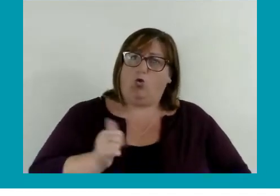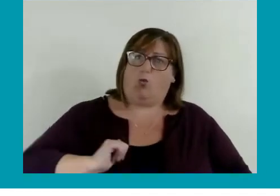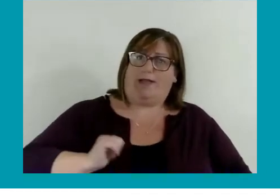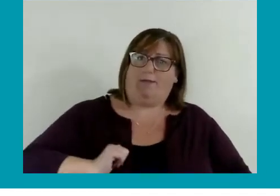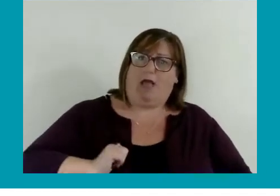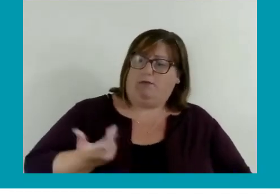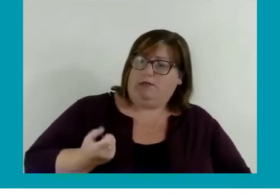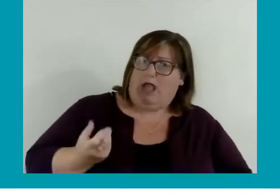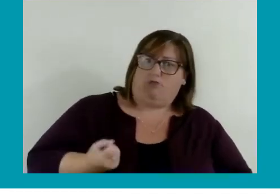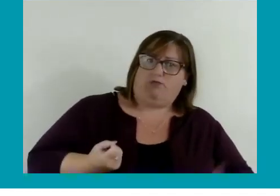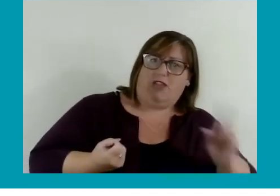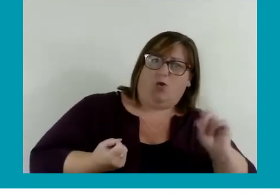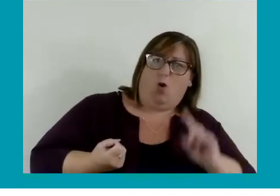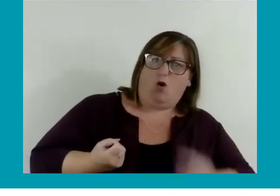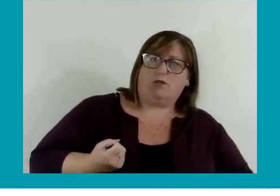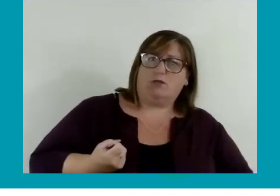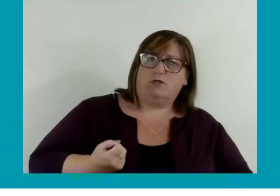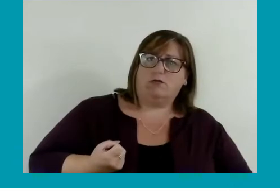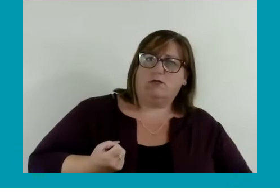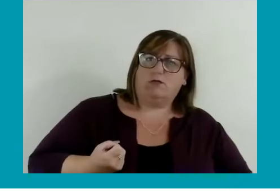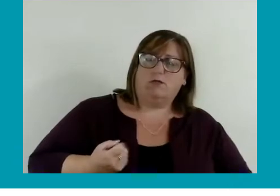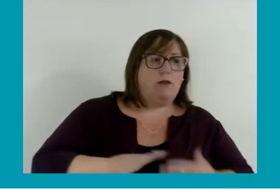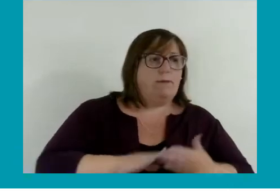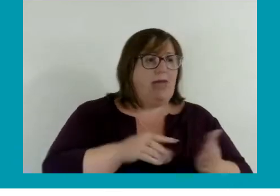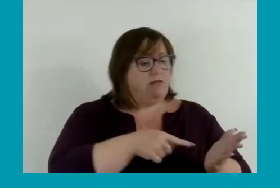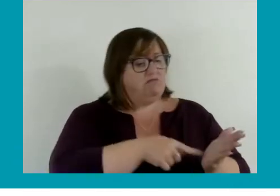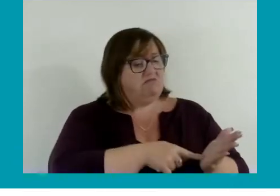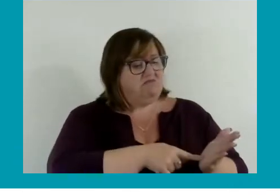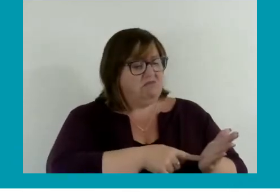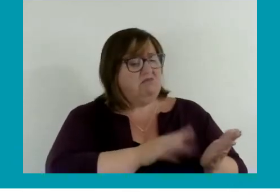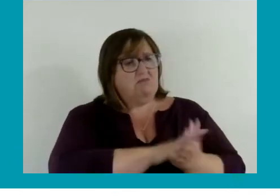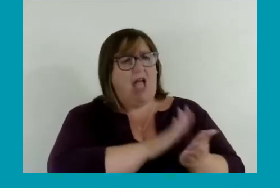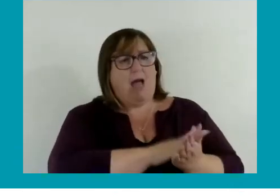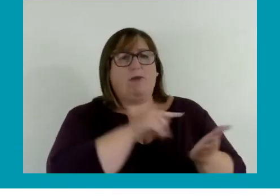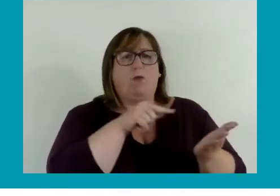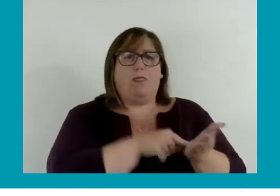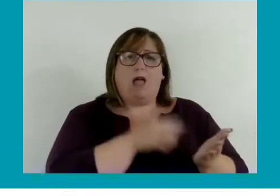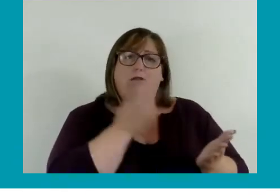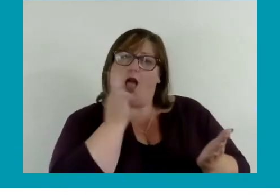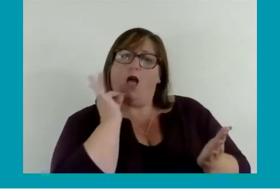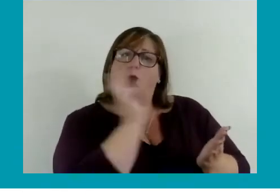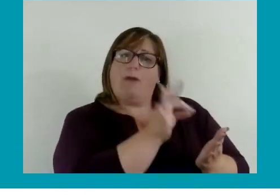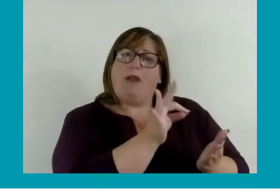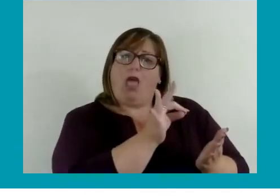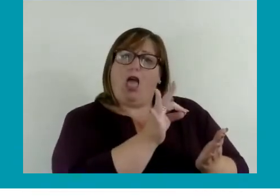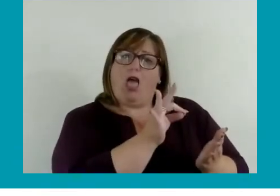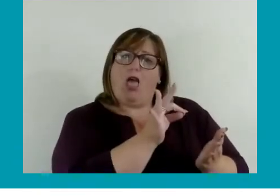in as opposed to um not knowing your salary and finding out quite far into the process when